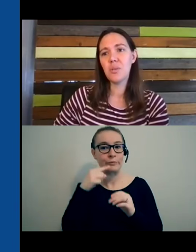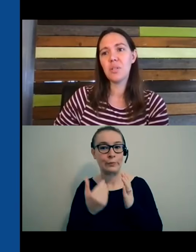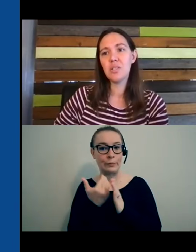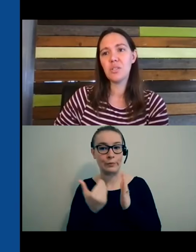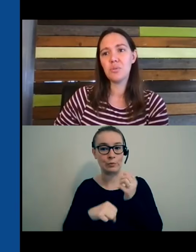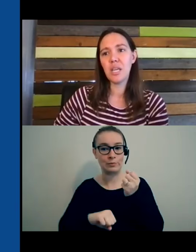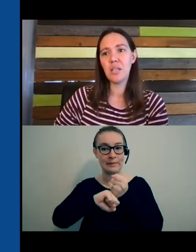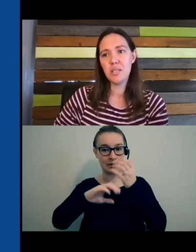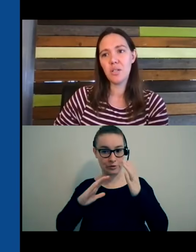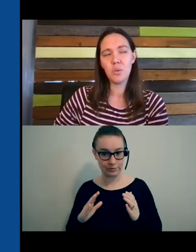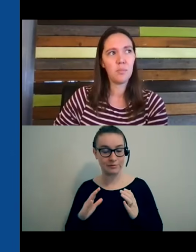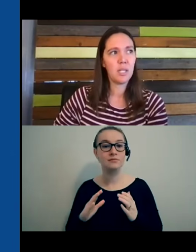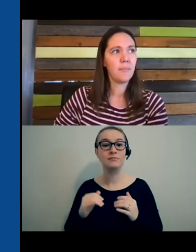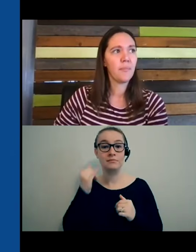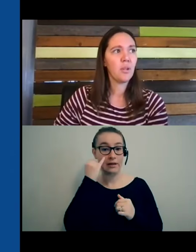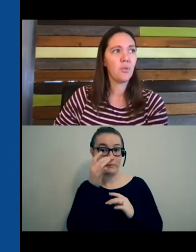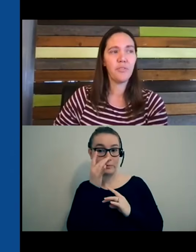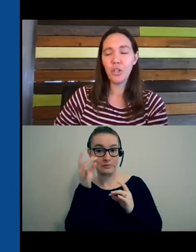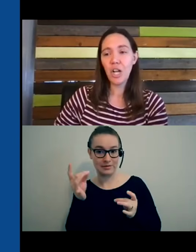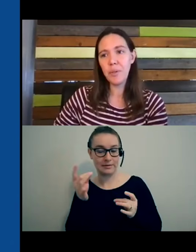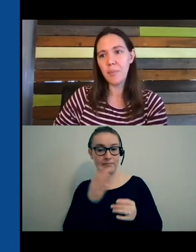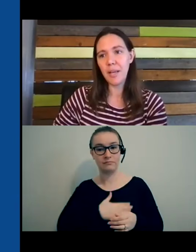please do get in touch with me. Or if your company might be.